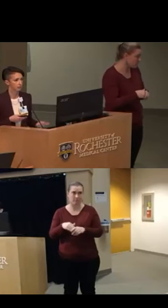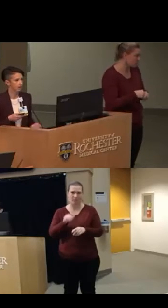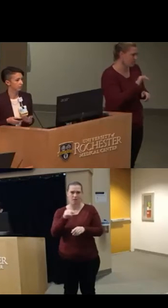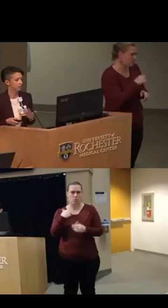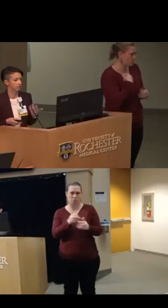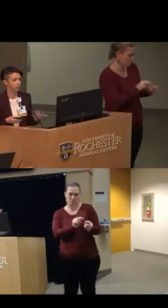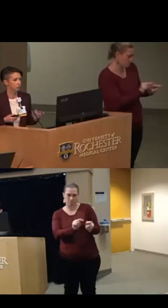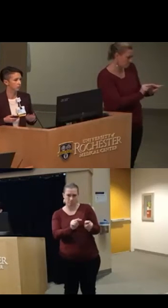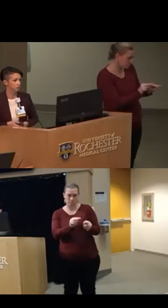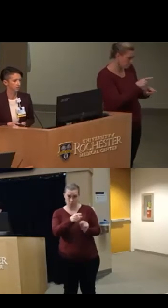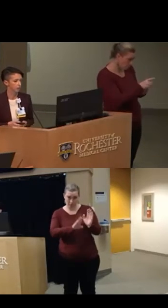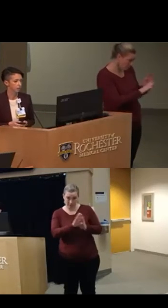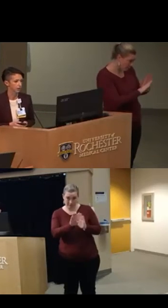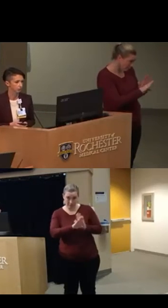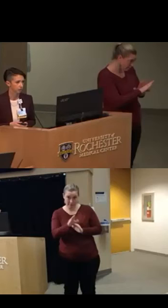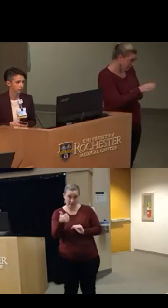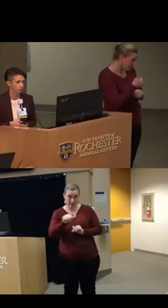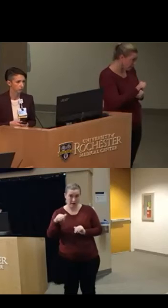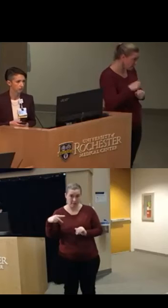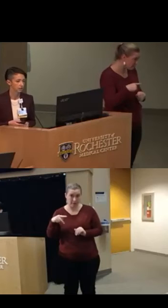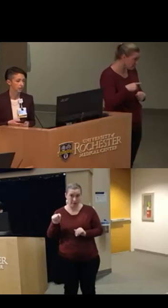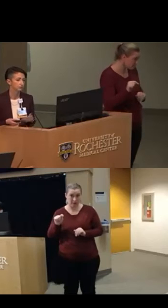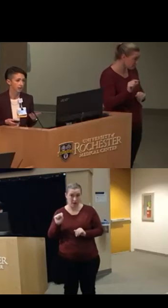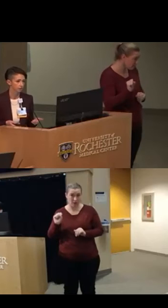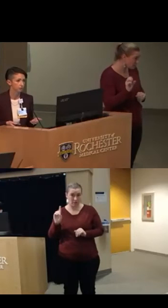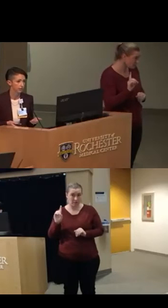developing some symptoms of post-traumatic stress disorder and the need of ongoing